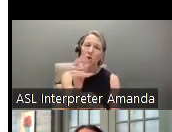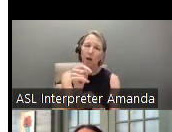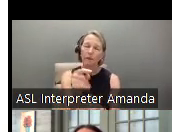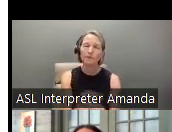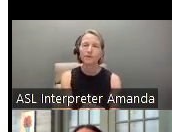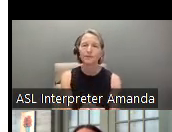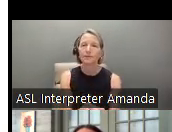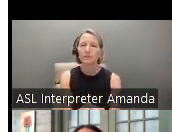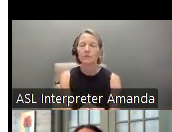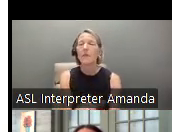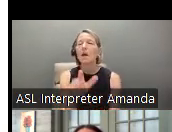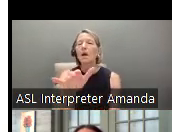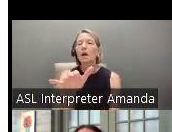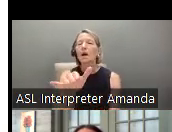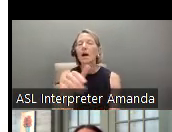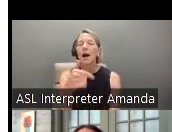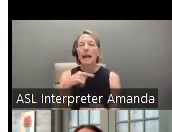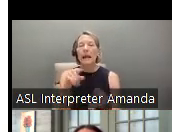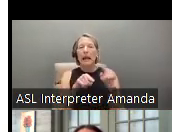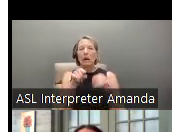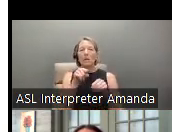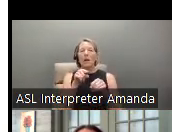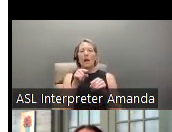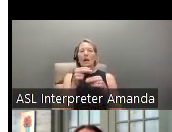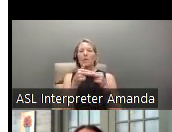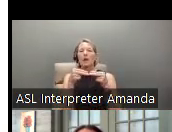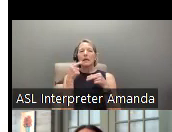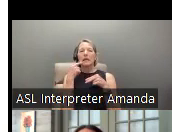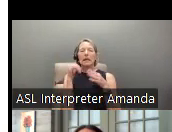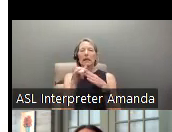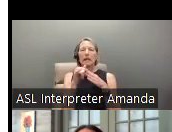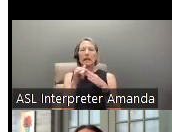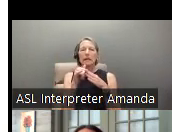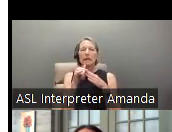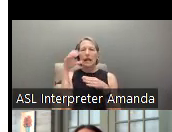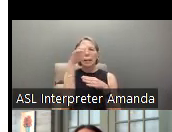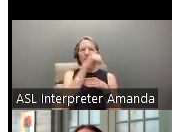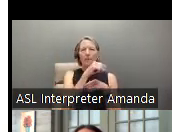okay and can I go back through my slides I think I I don't feel like I missed the slot with regards